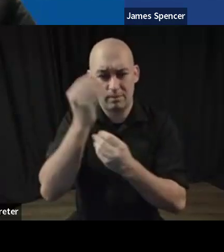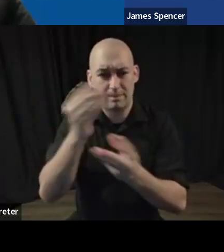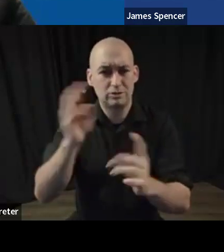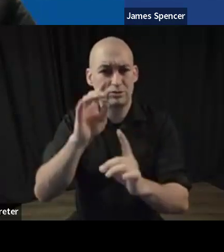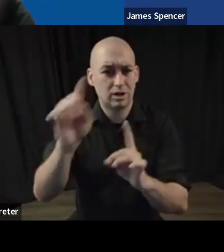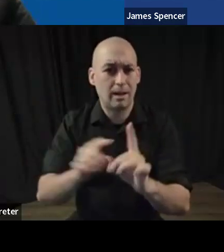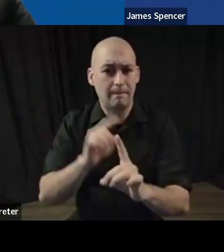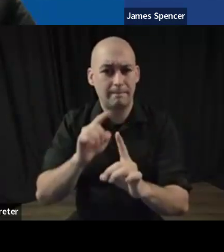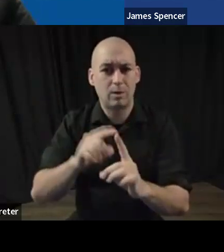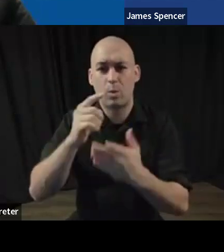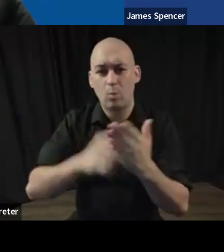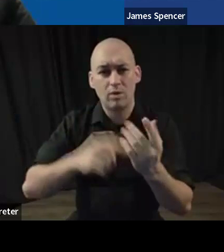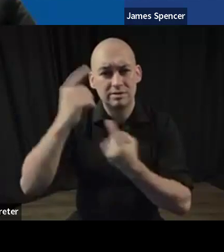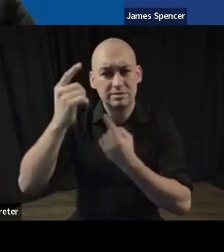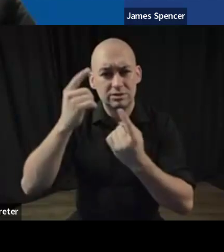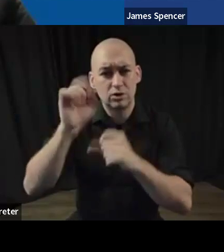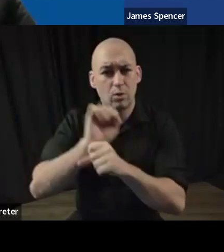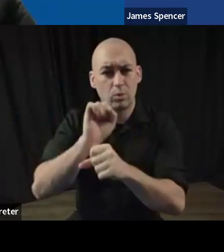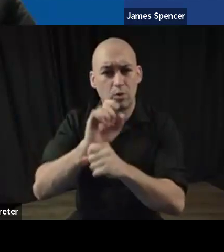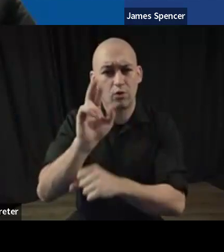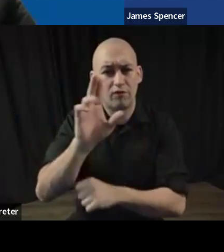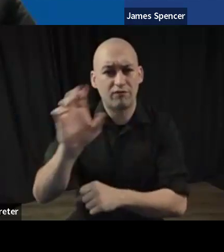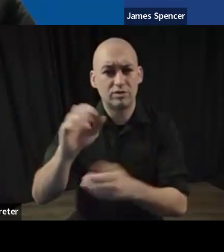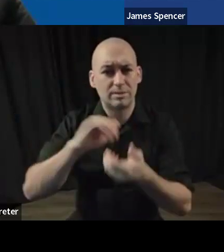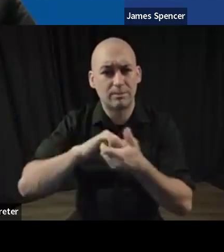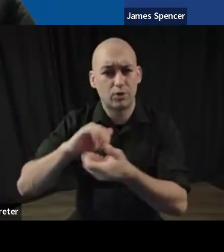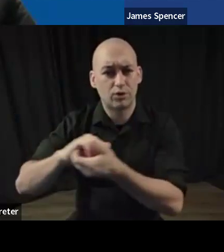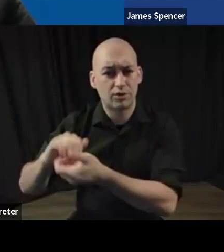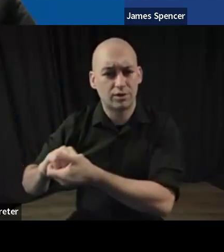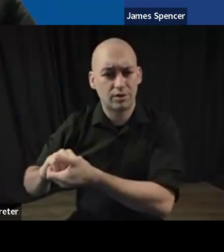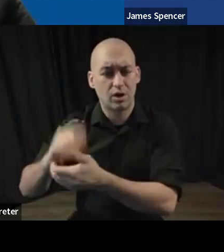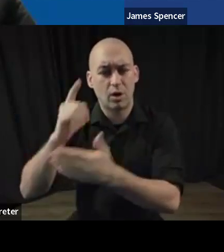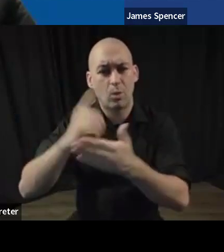what is considered a workforce partner what is listed, they said specifically,